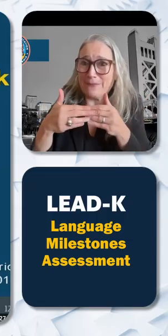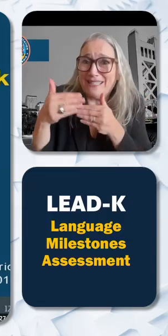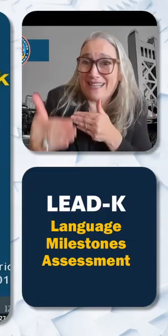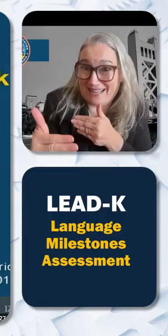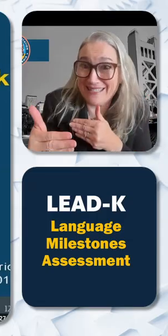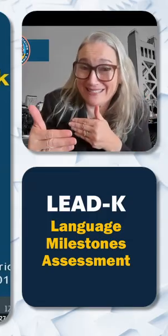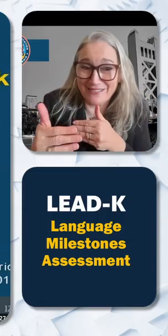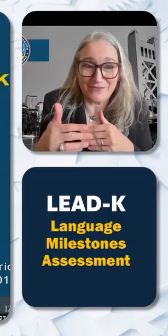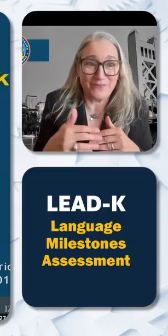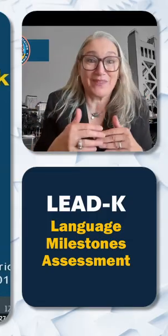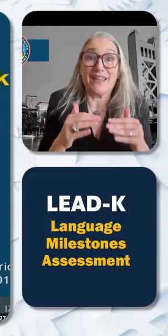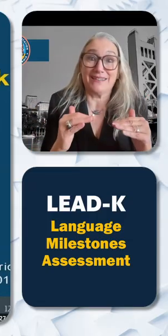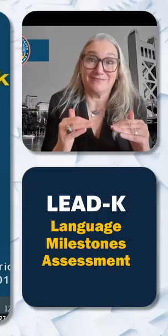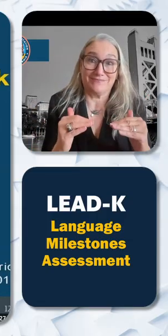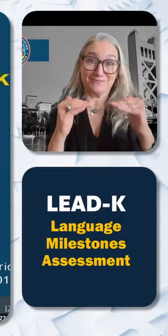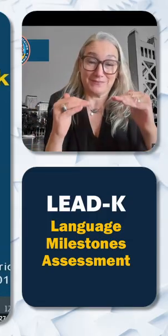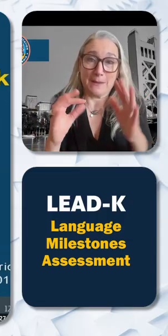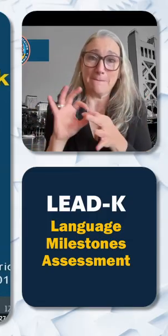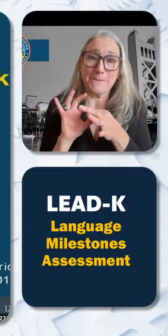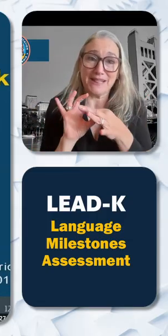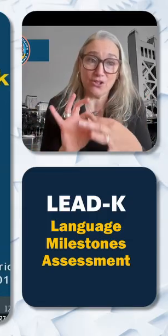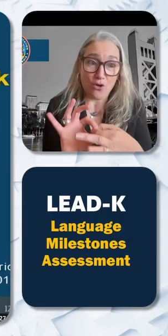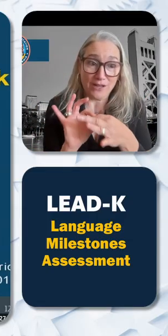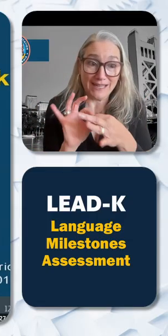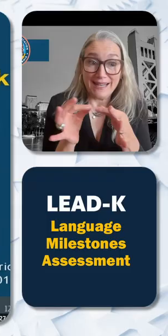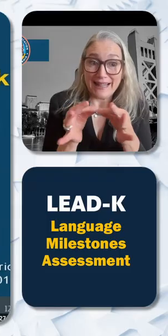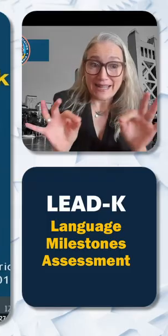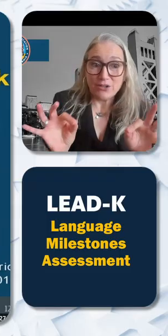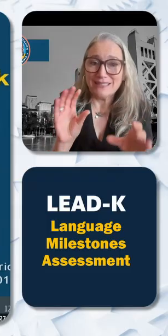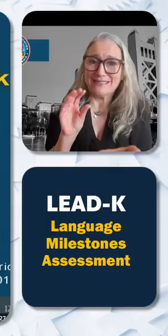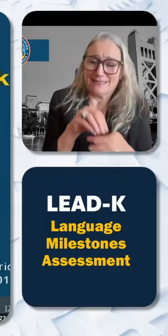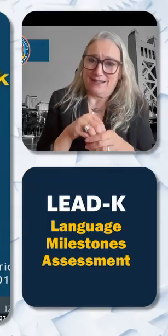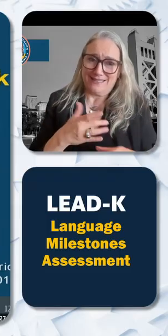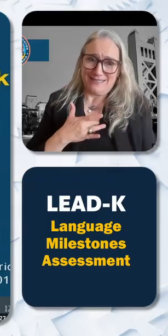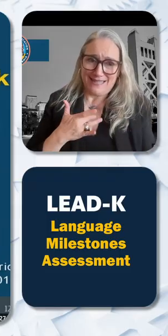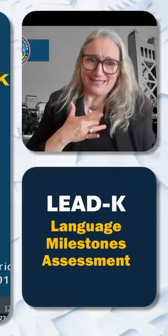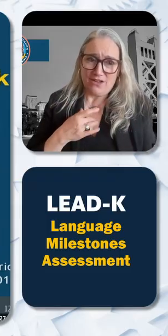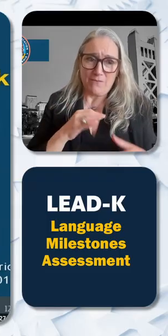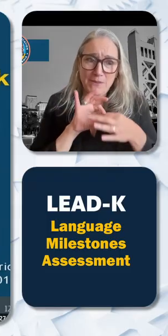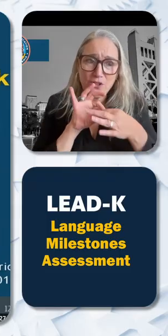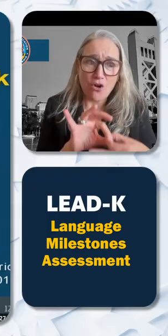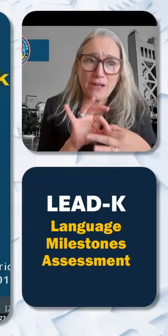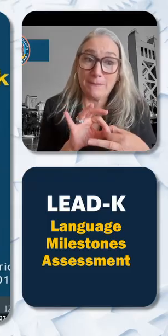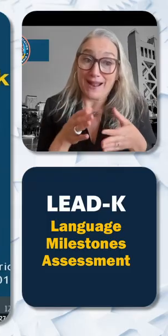nor do they have the language to understand what's gonna happen next. Moving up here, belonging.